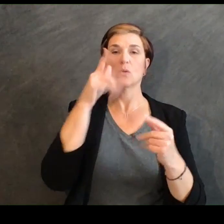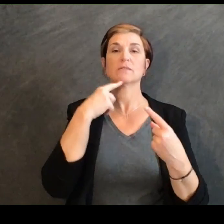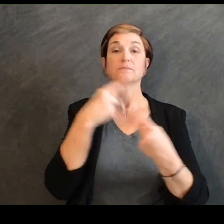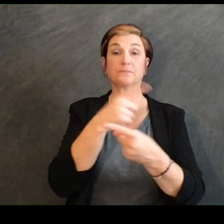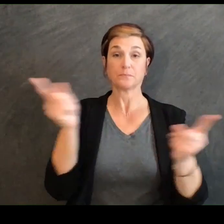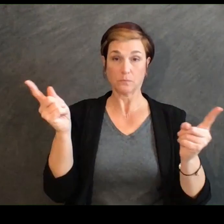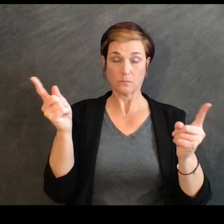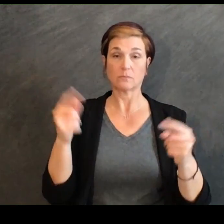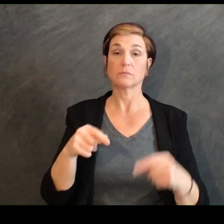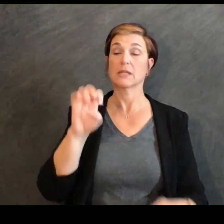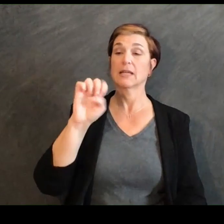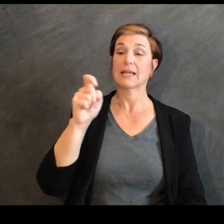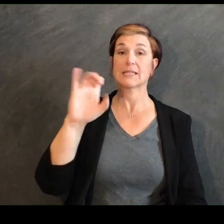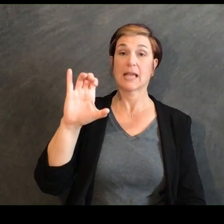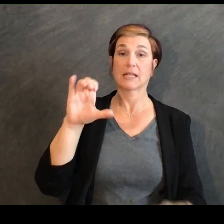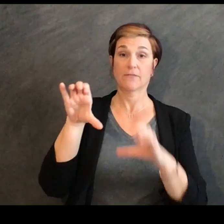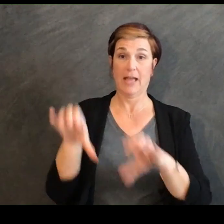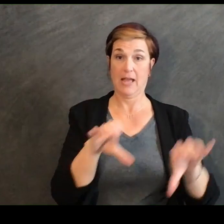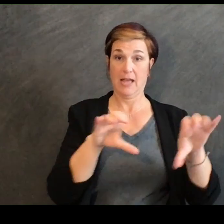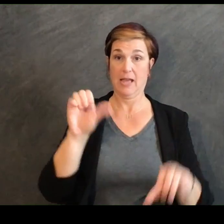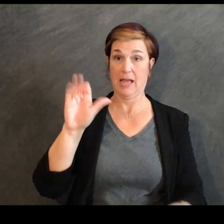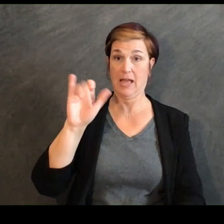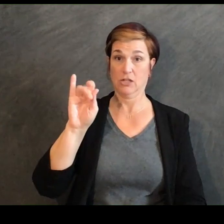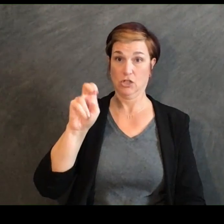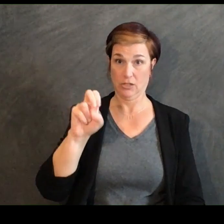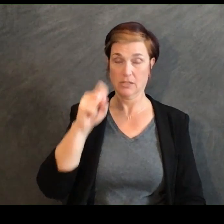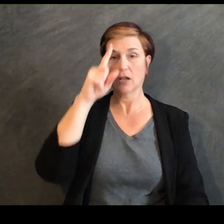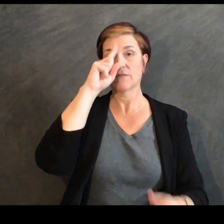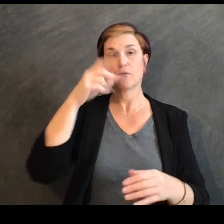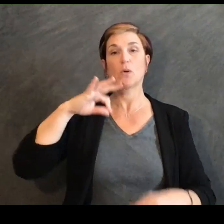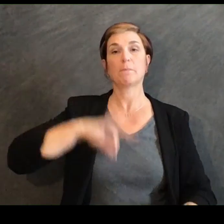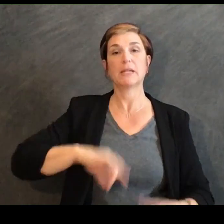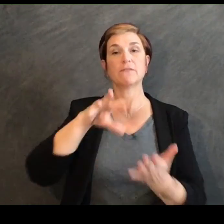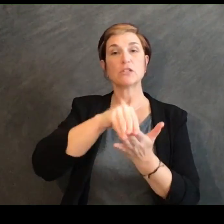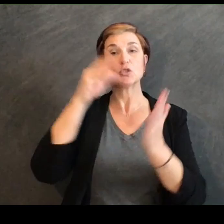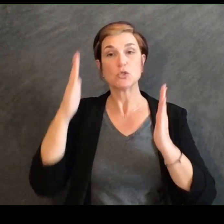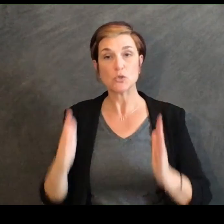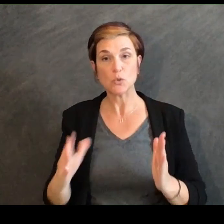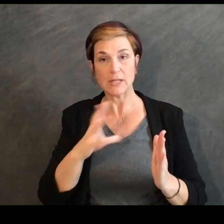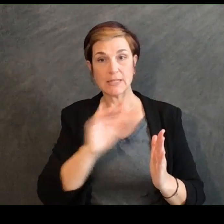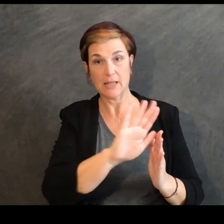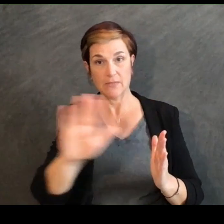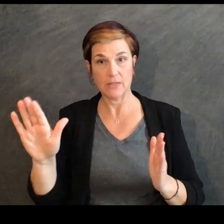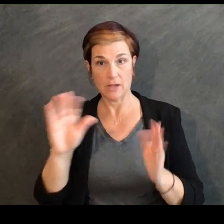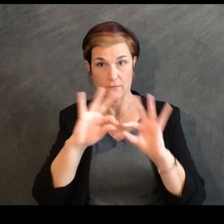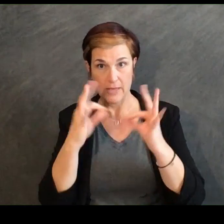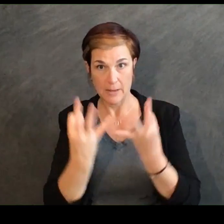today to help our students and their families I've waved interest at all